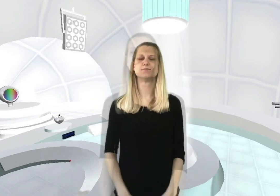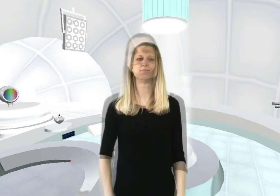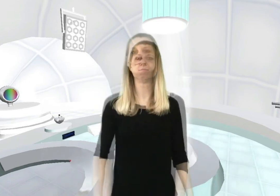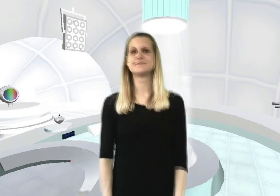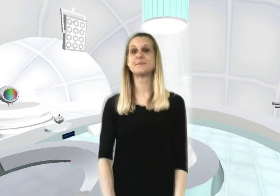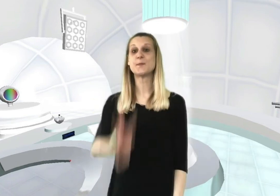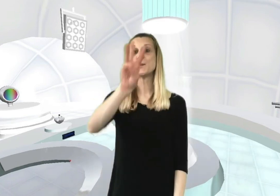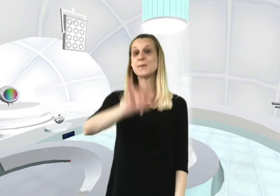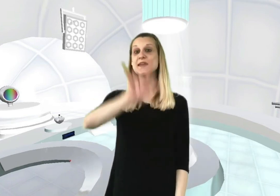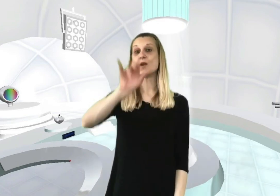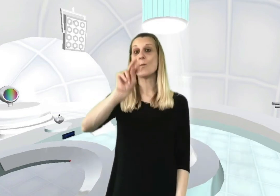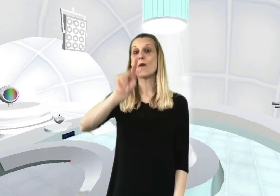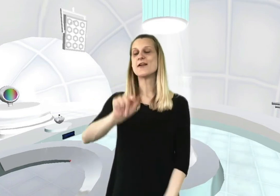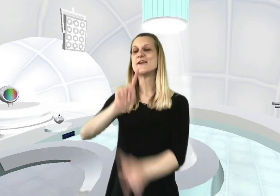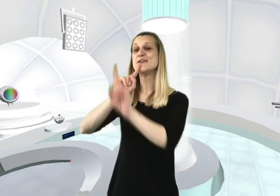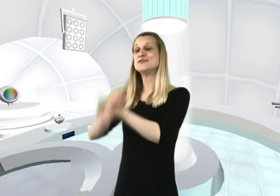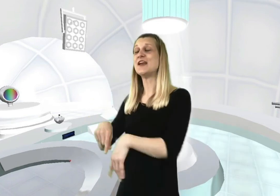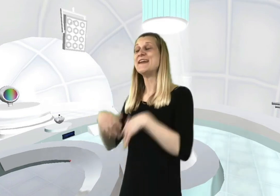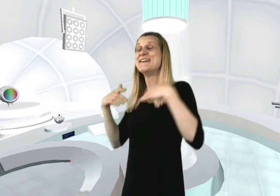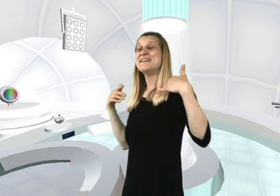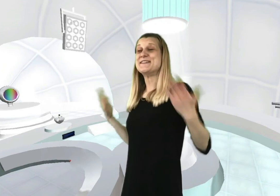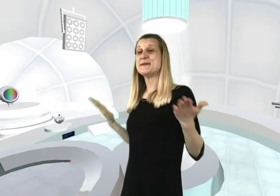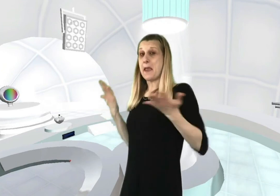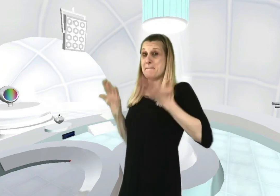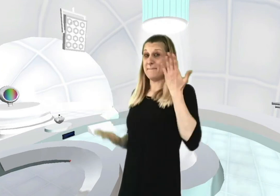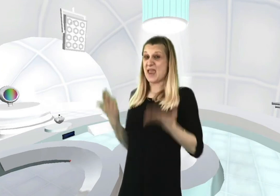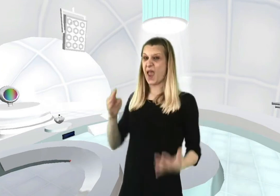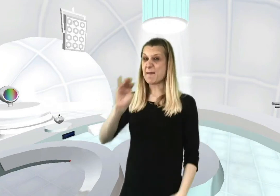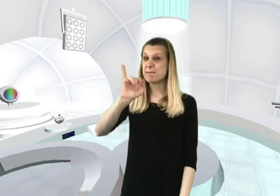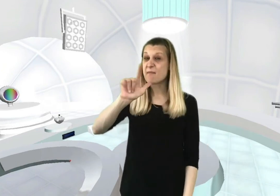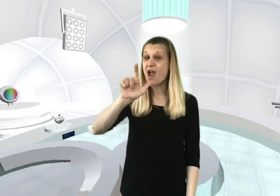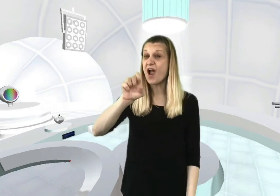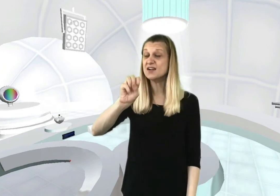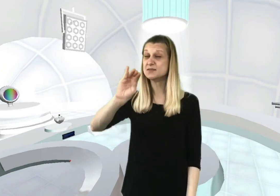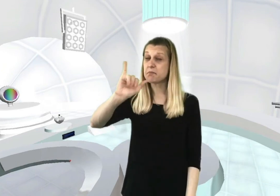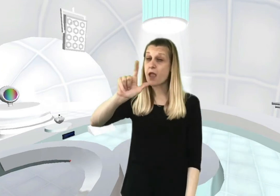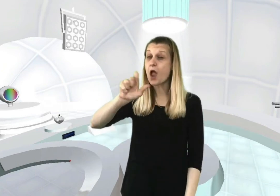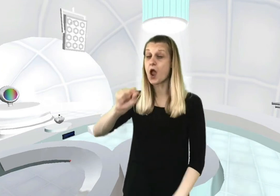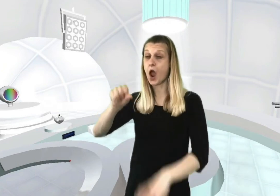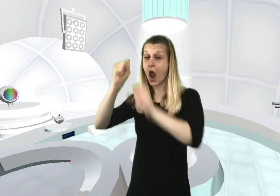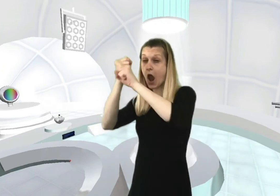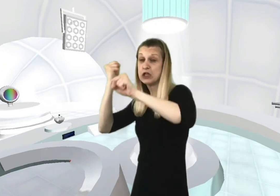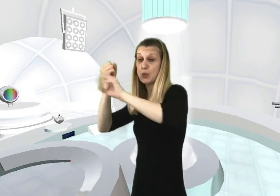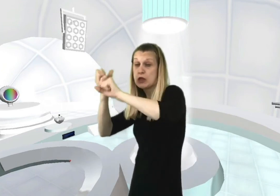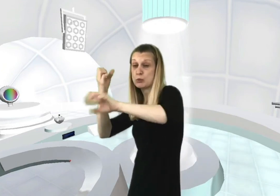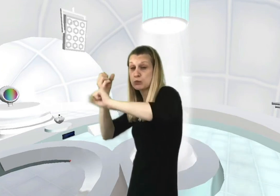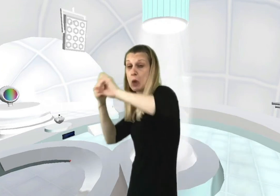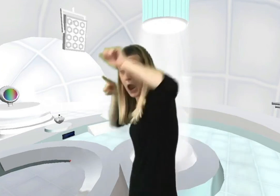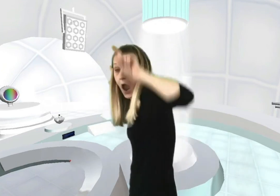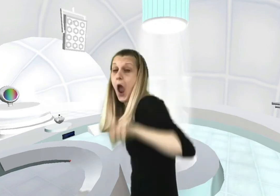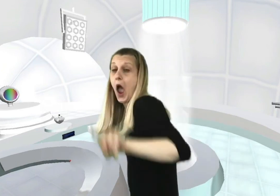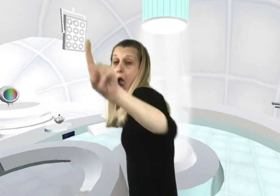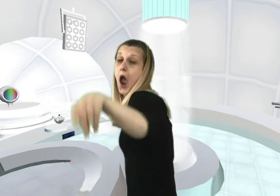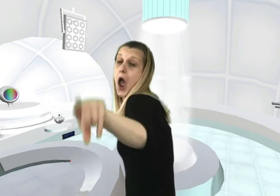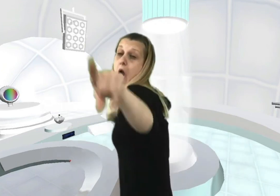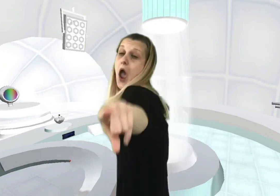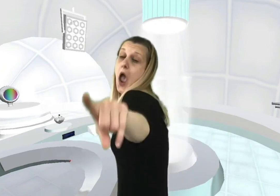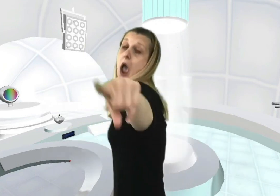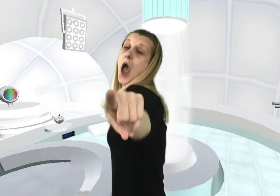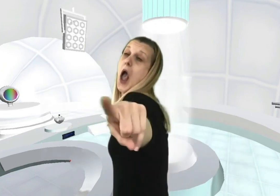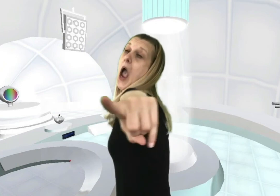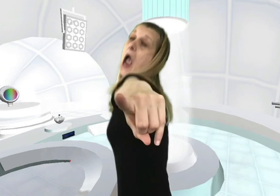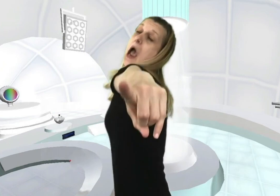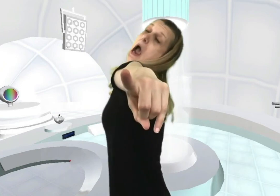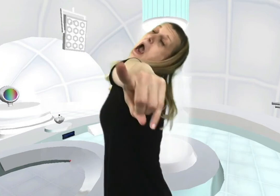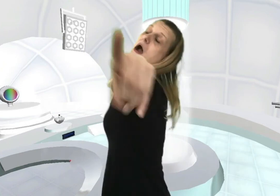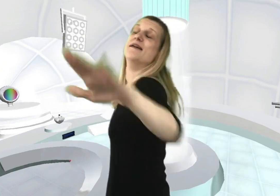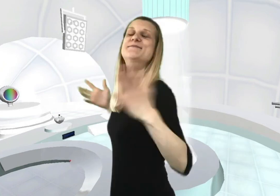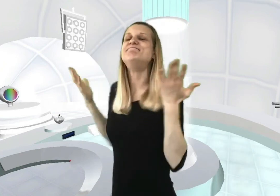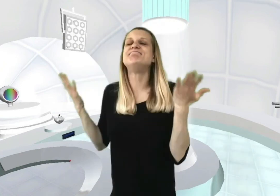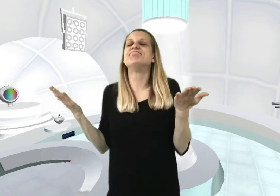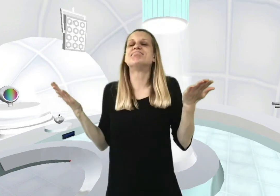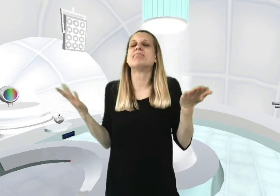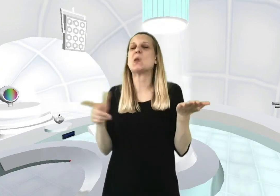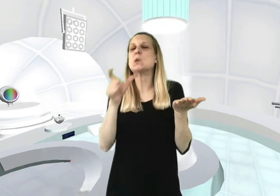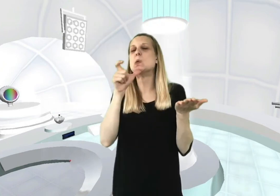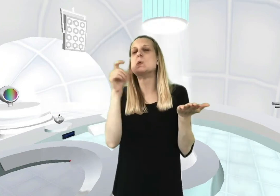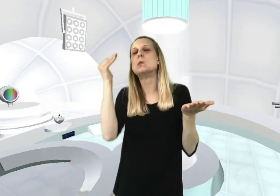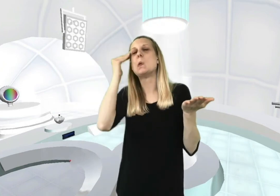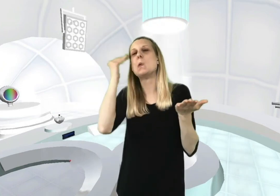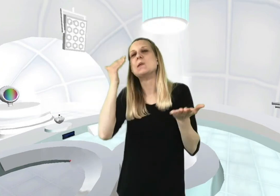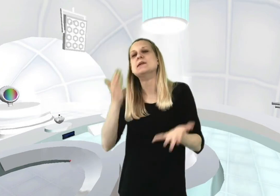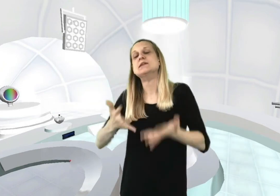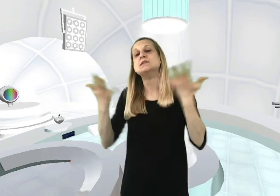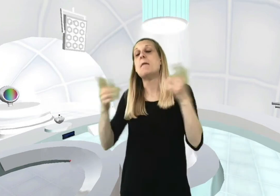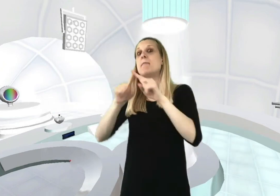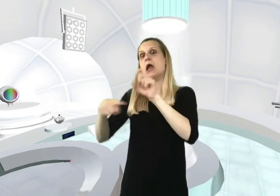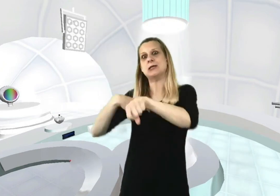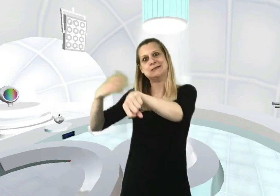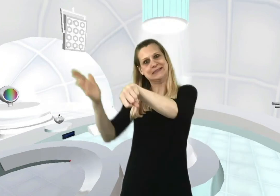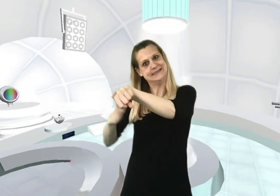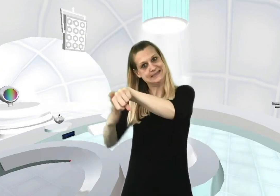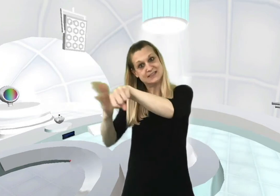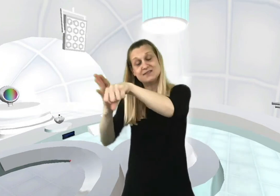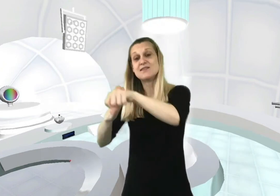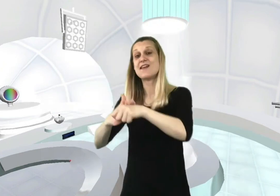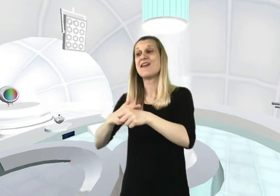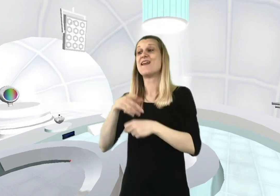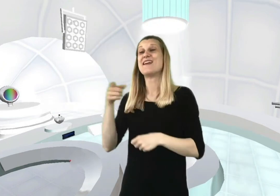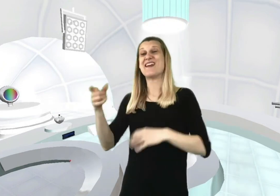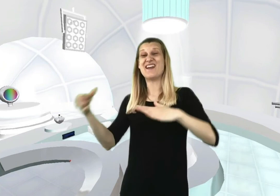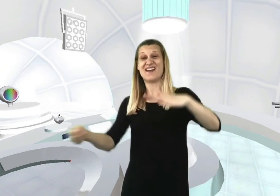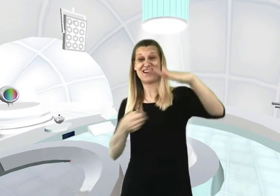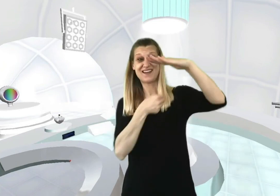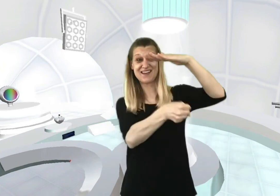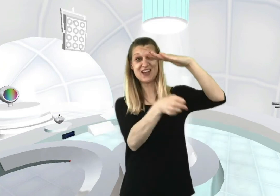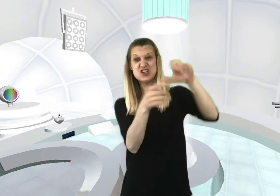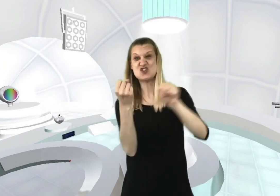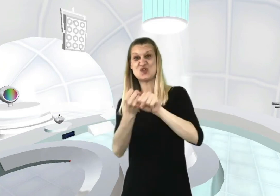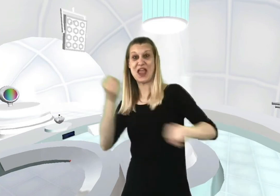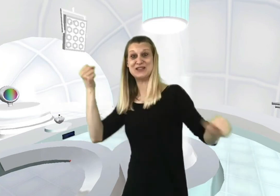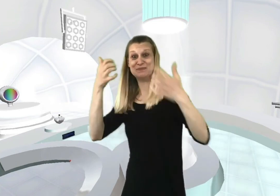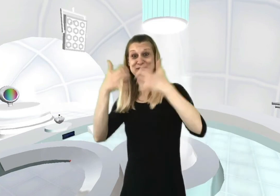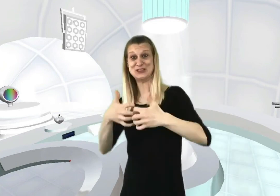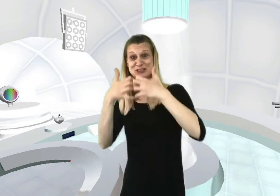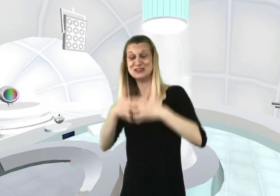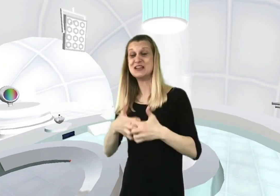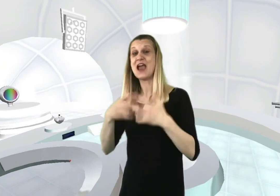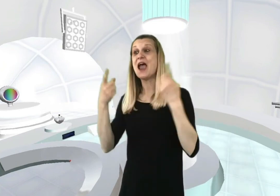"Maybe miles," said Mr. Wonka. "Who knows? But he’s going to be awfully thin.